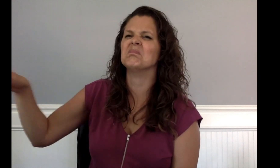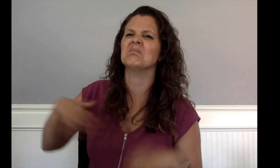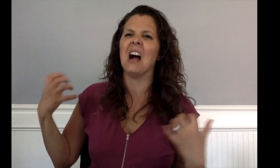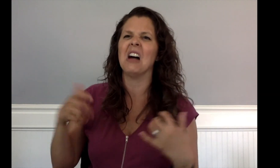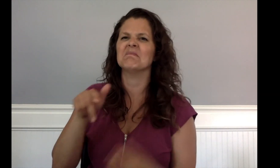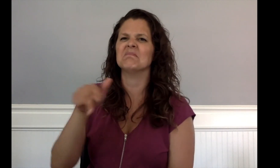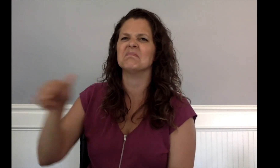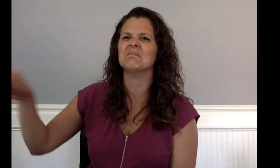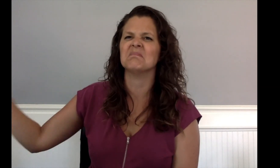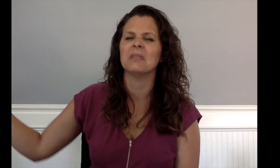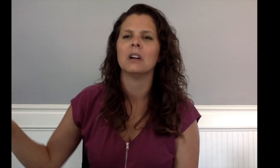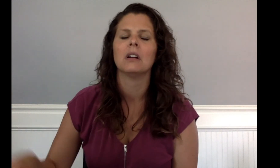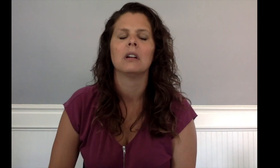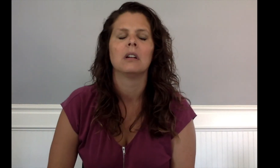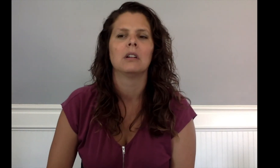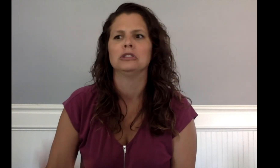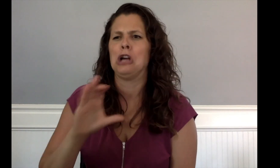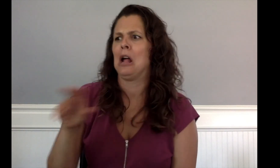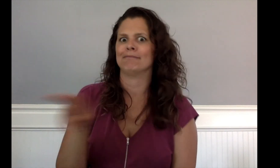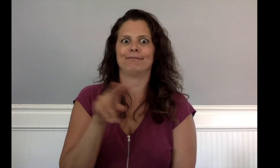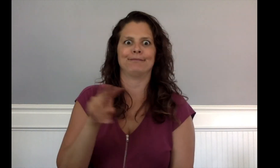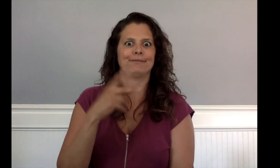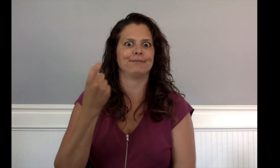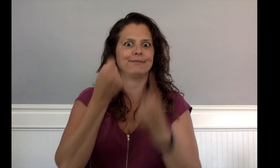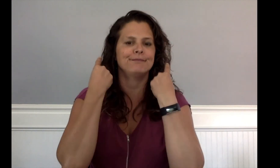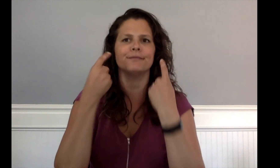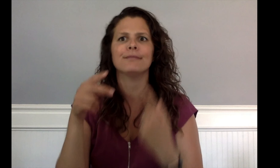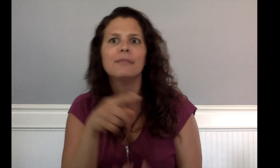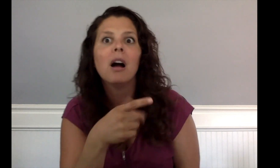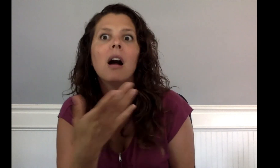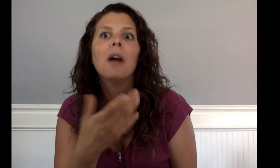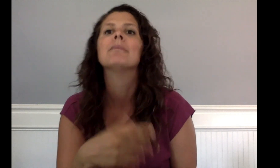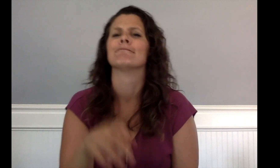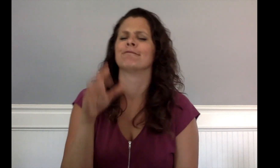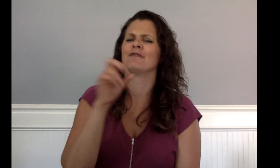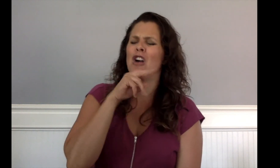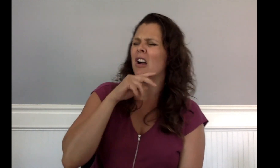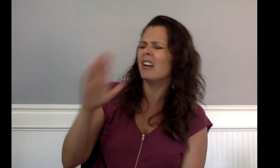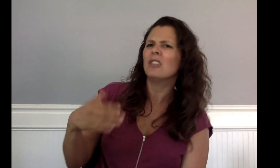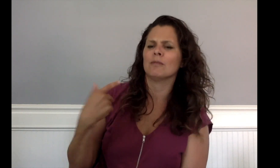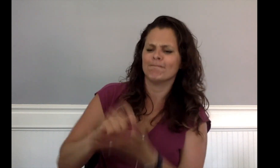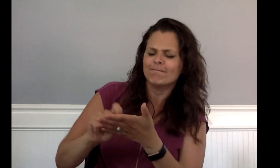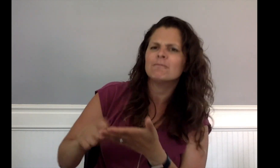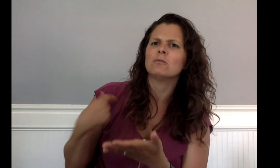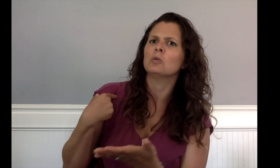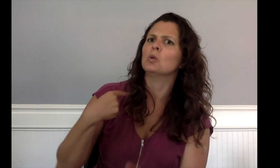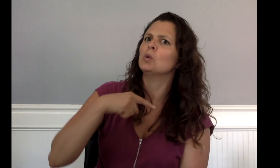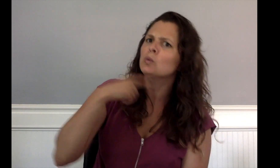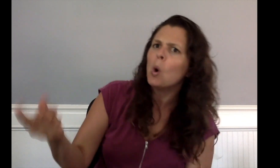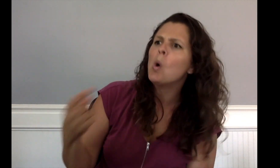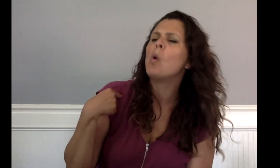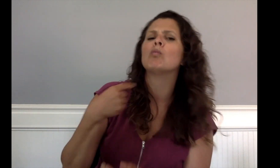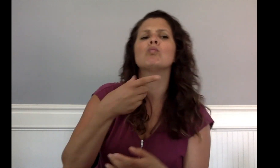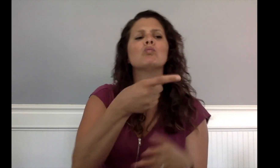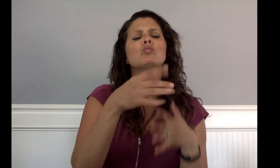then stomped away. "I told her I was giving